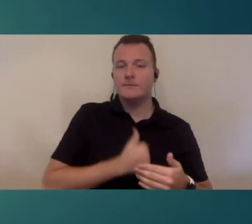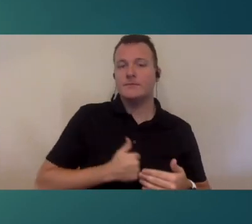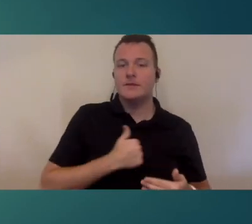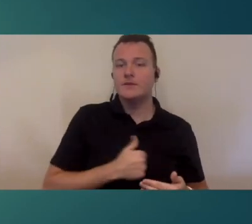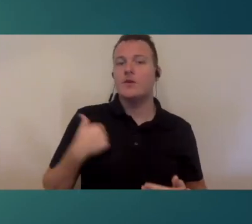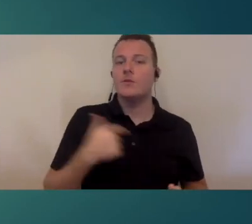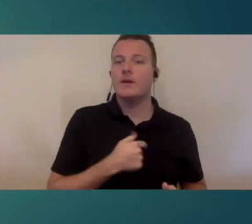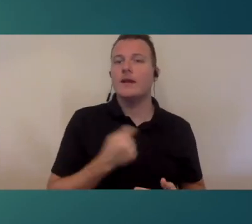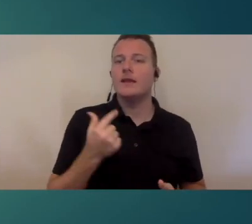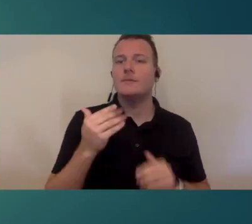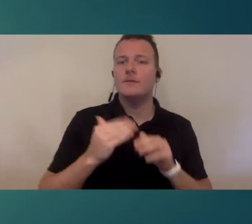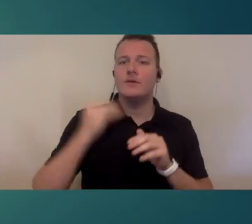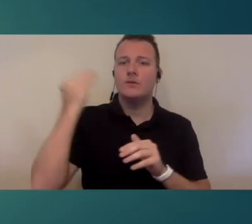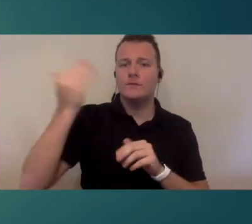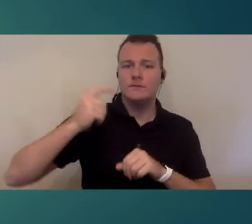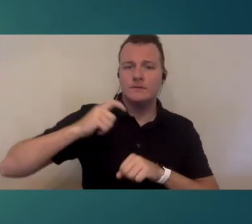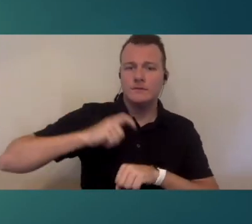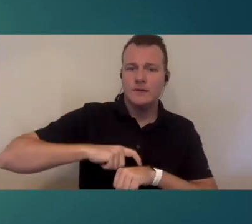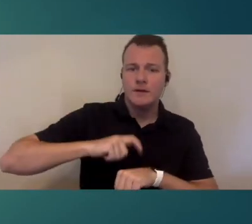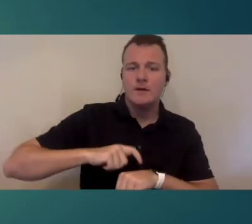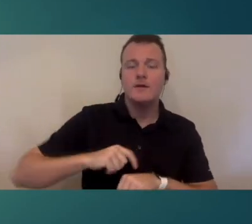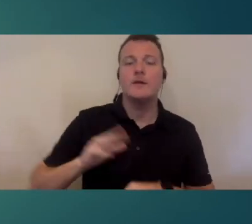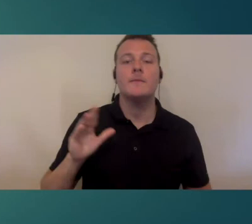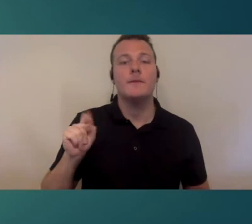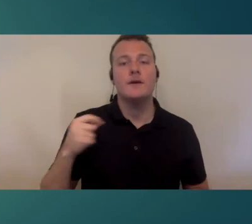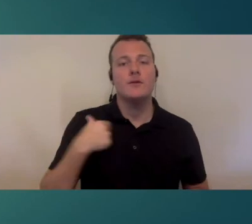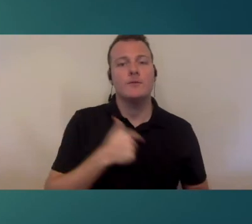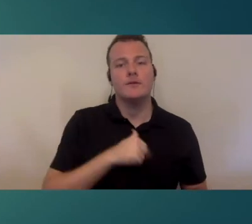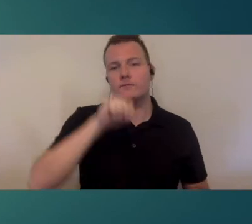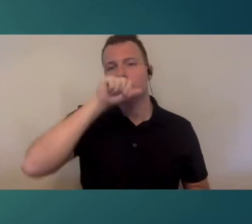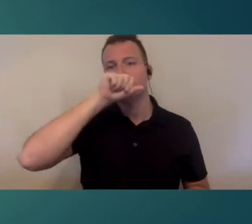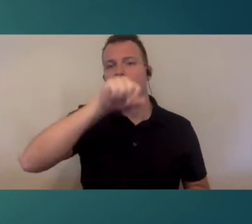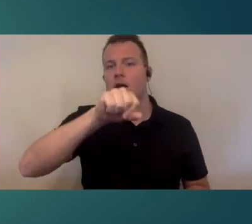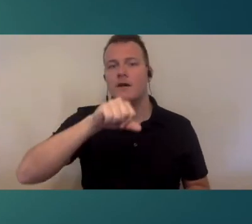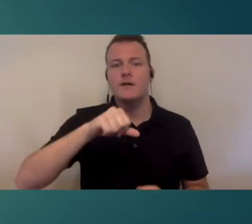apologize we went a bit over in time, but we would certainly love to answer any